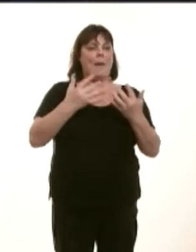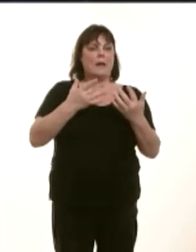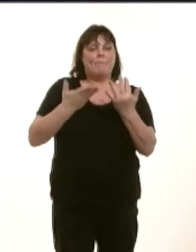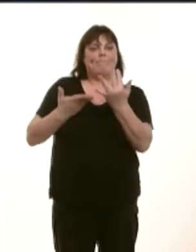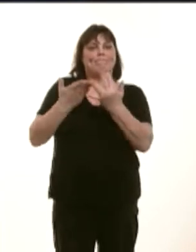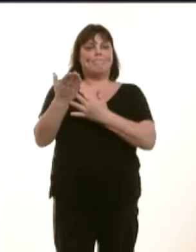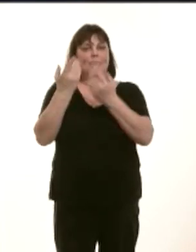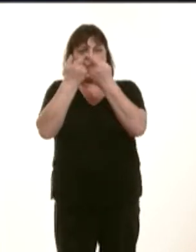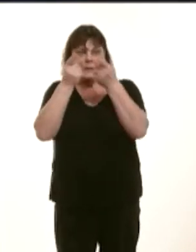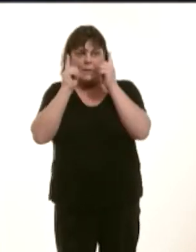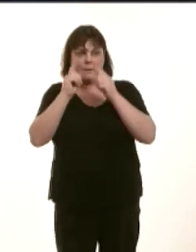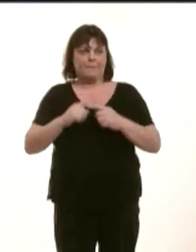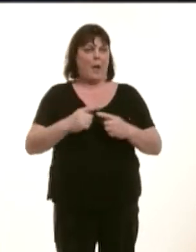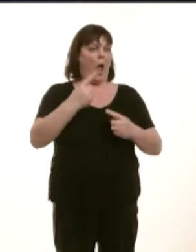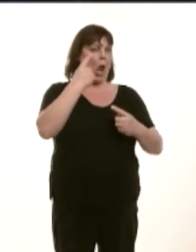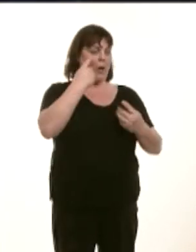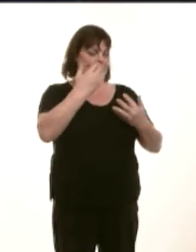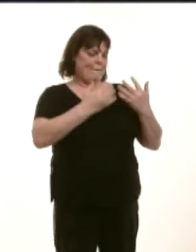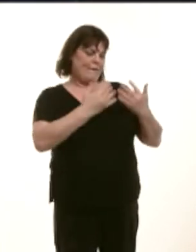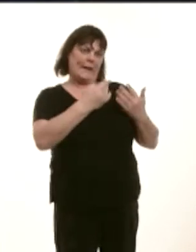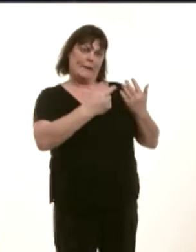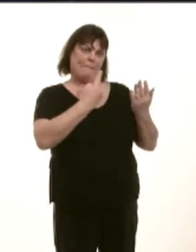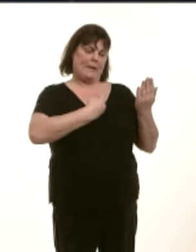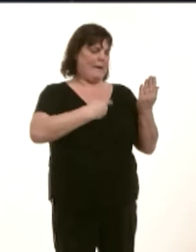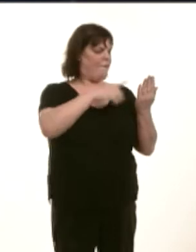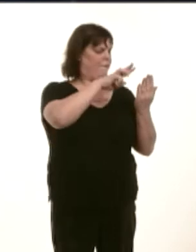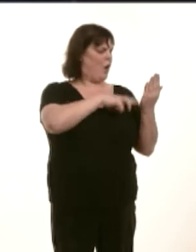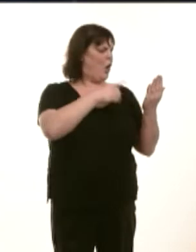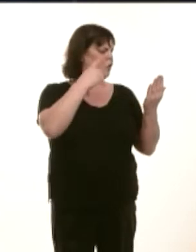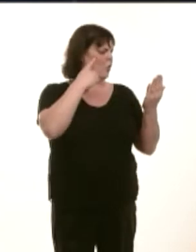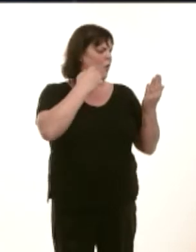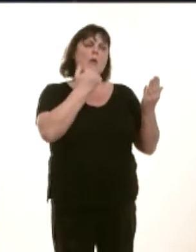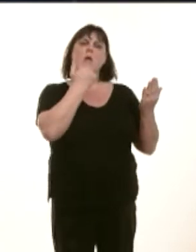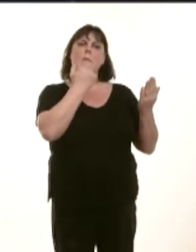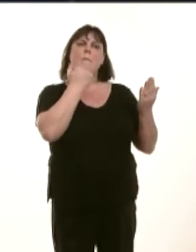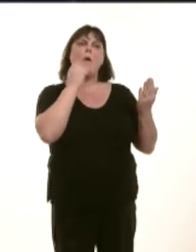Looking at the stats earlier, I saw that there was a lower proportion of women entering architecture,